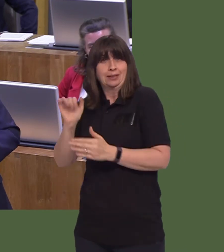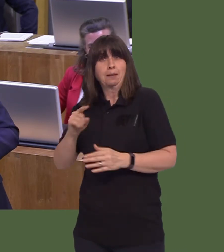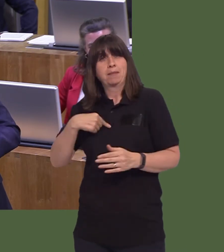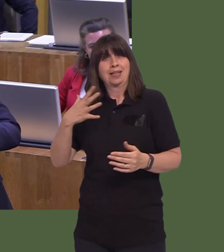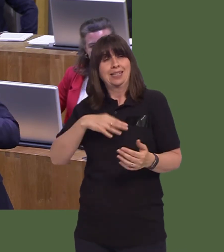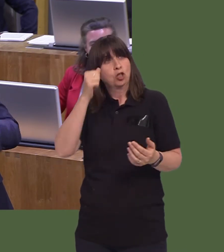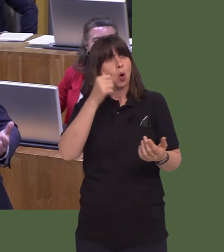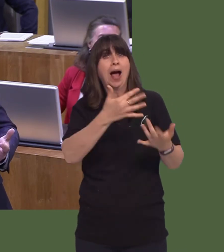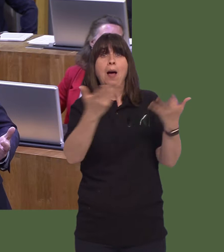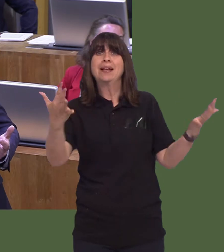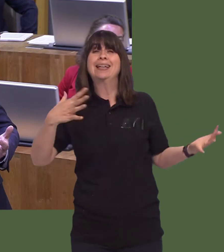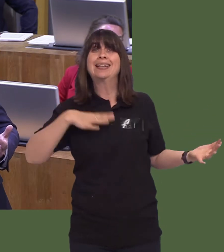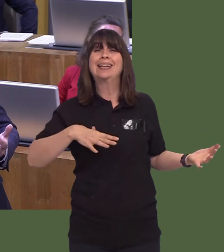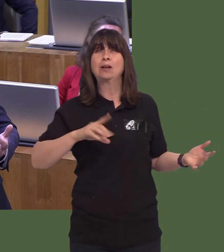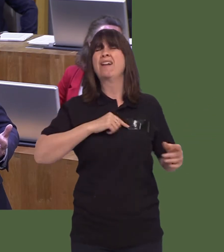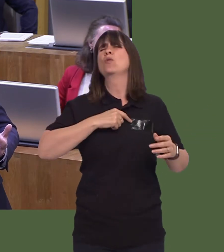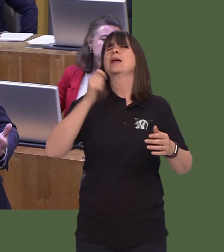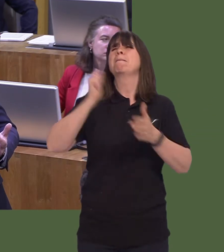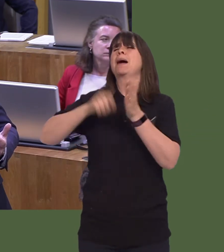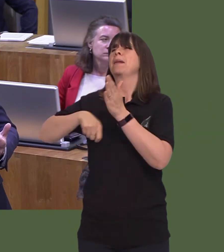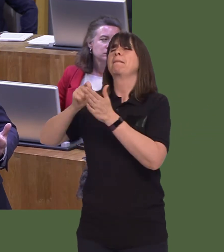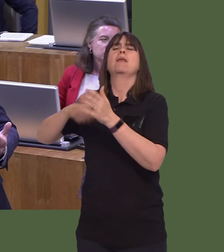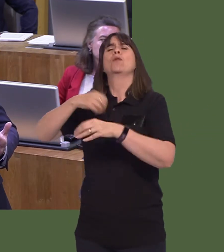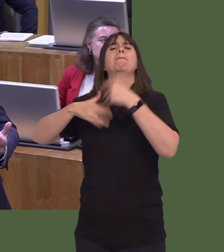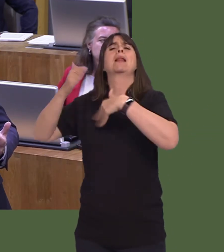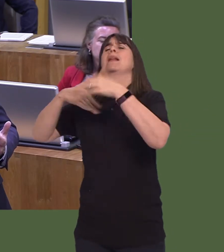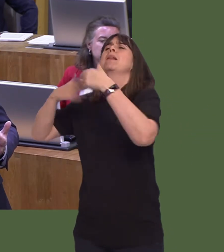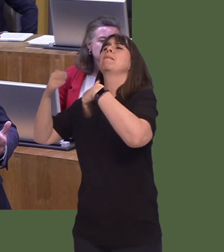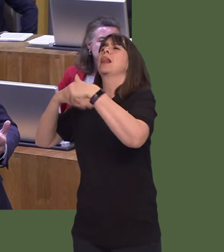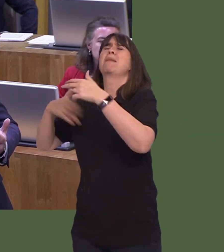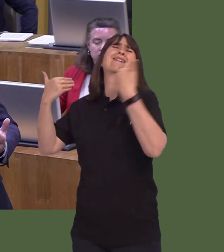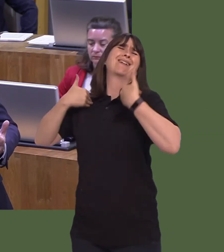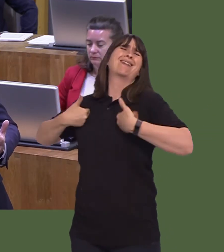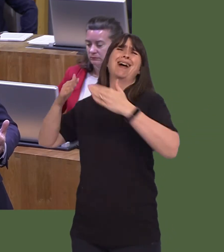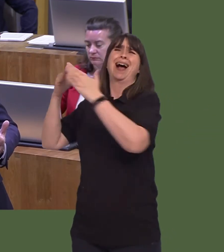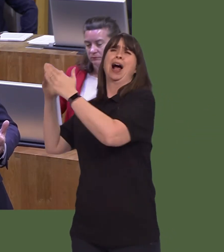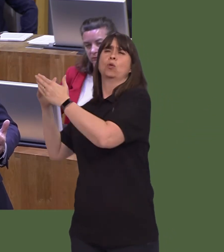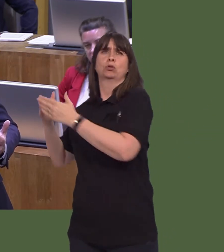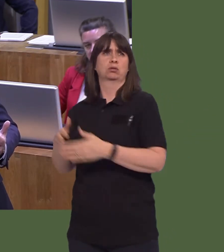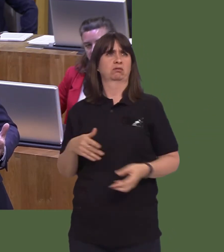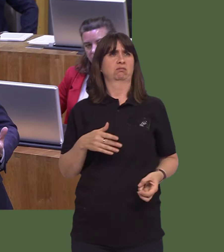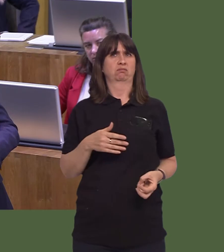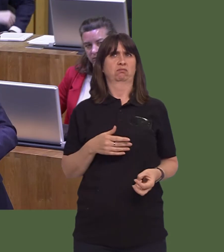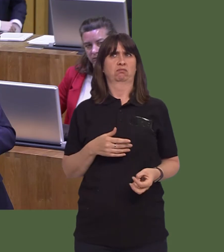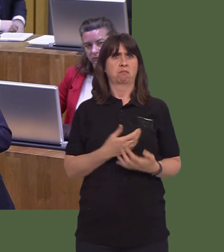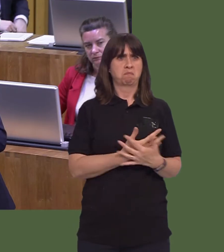There's no point increasing the supply of high-end housing if the market isn't going to help those people who are at the lowest end of the income scale, which is why I've